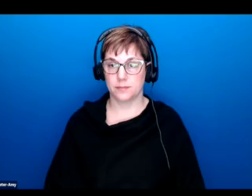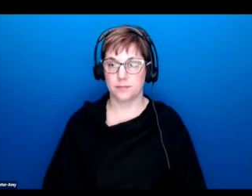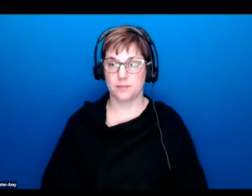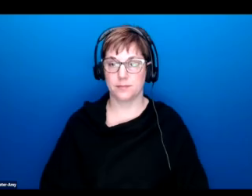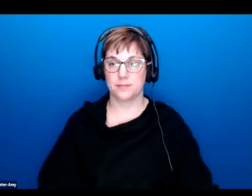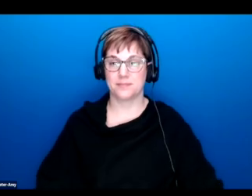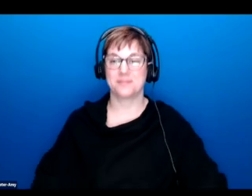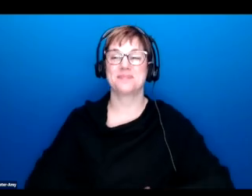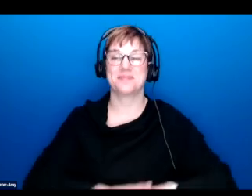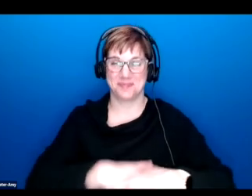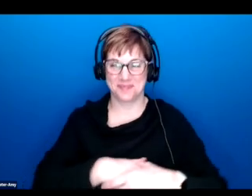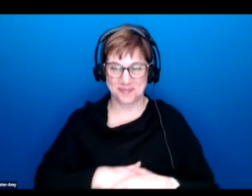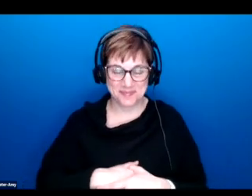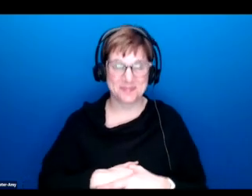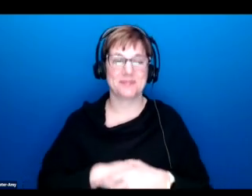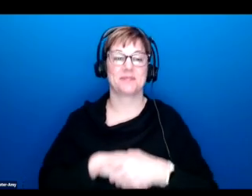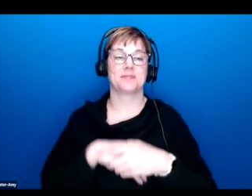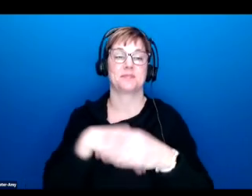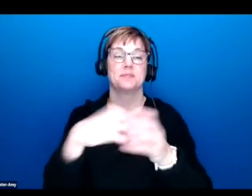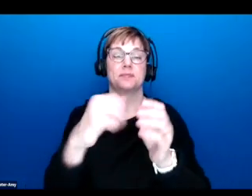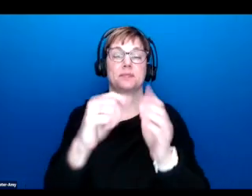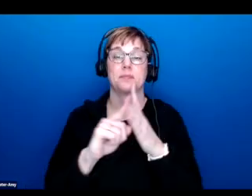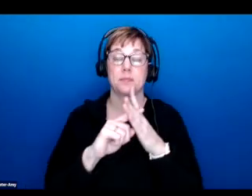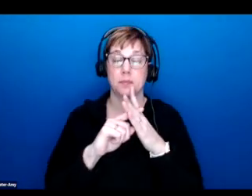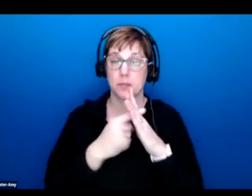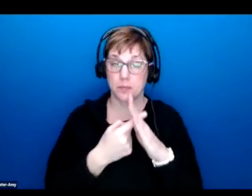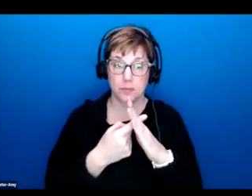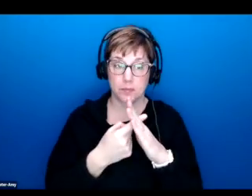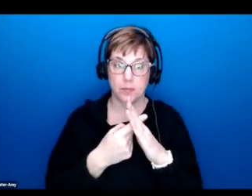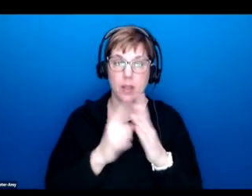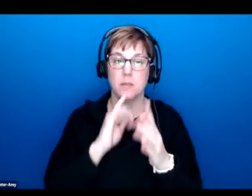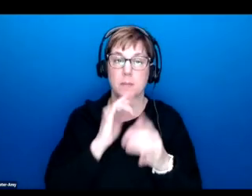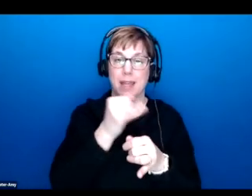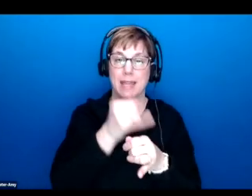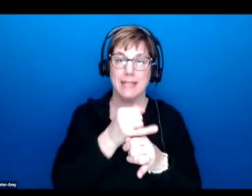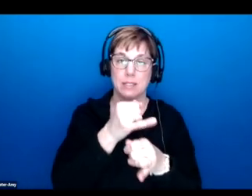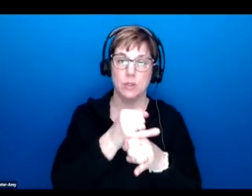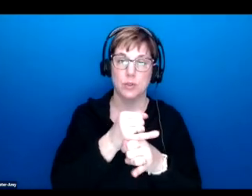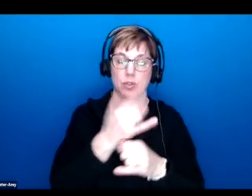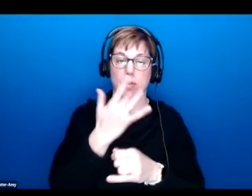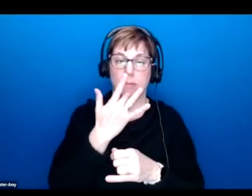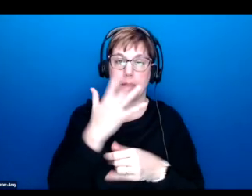So I want to start with talking about the institutional bias within Medicaid.